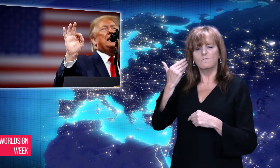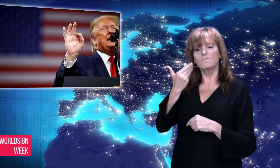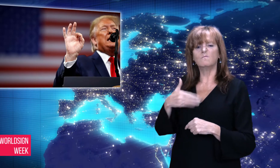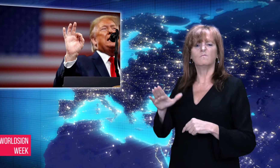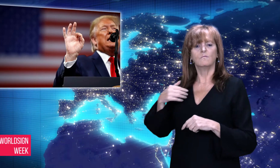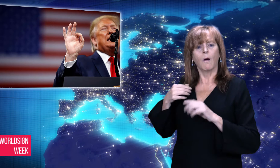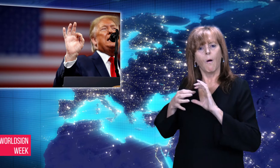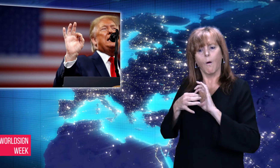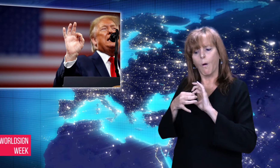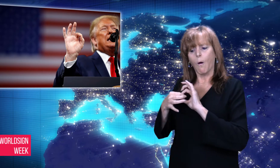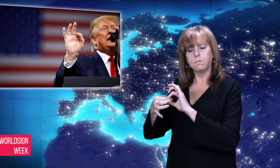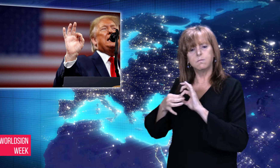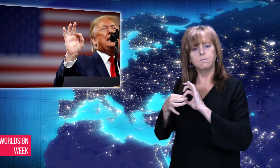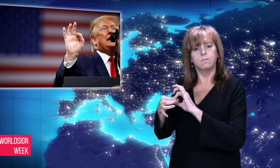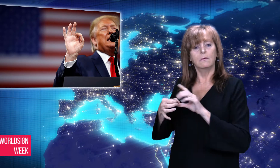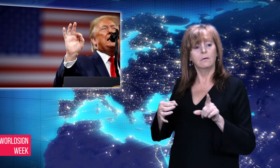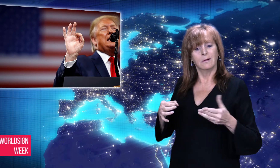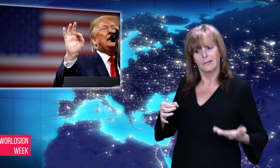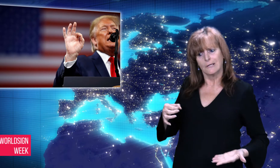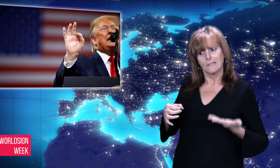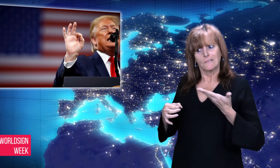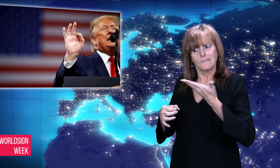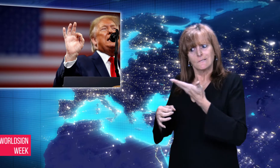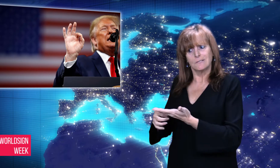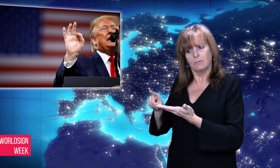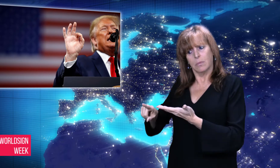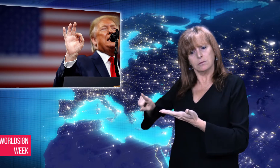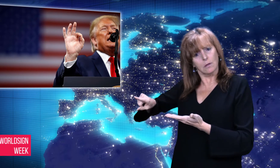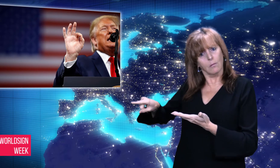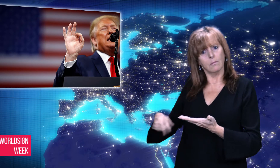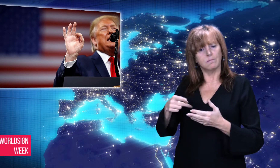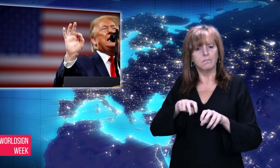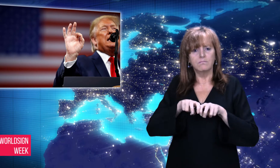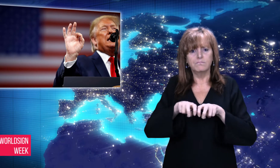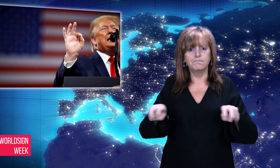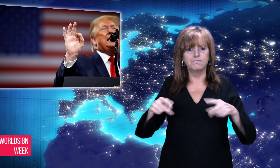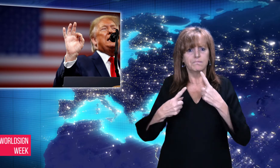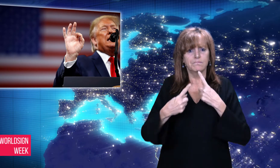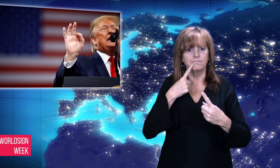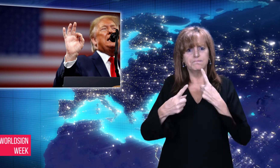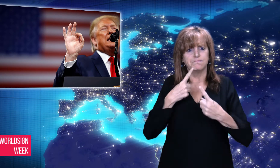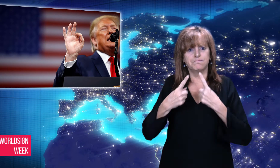power and not cooperating with subpoenas by their US